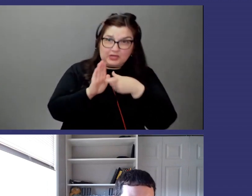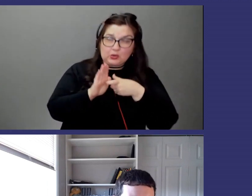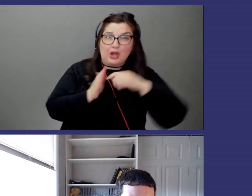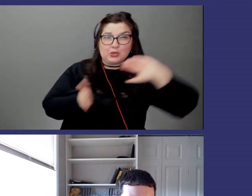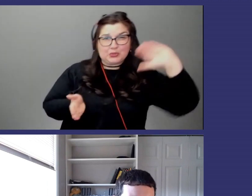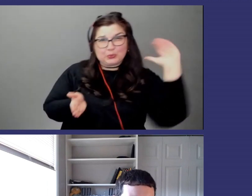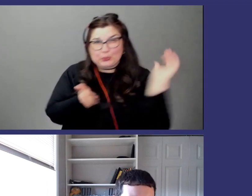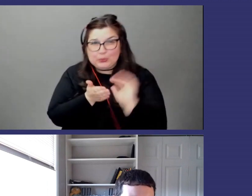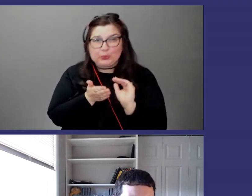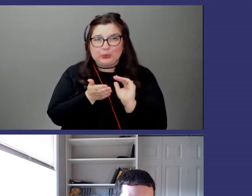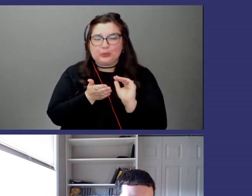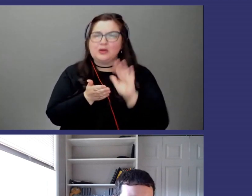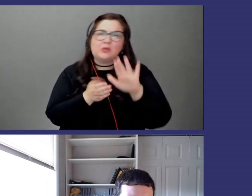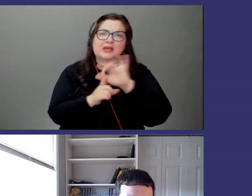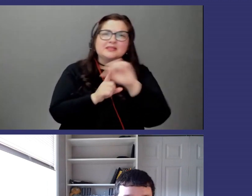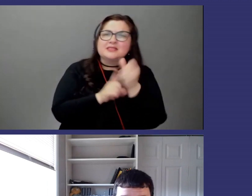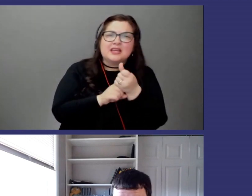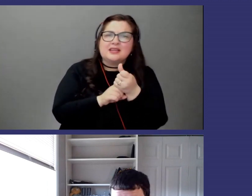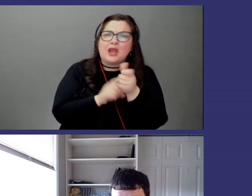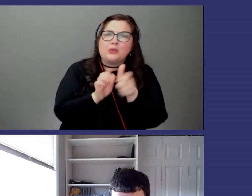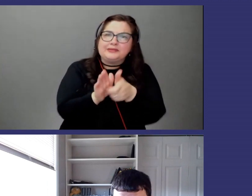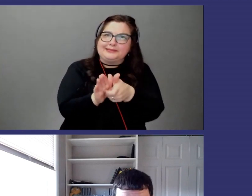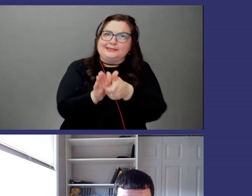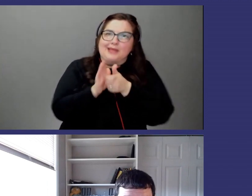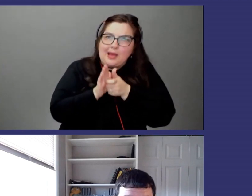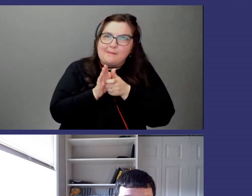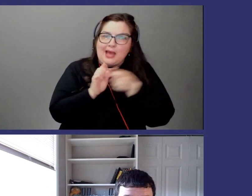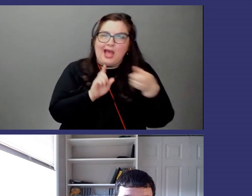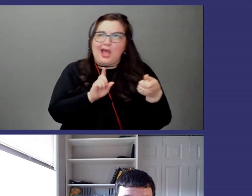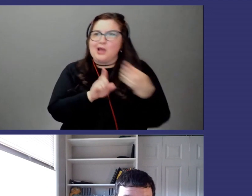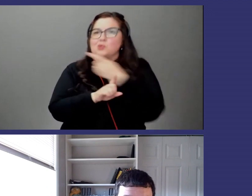In what scenarios will it demand a random vertical scaling?"